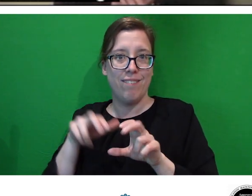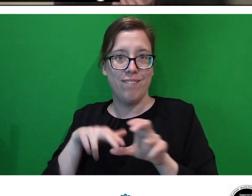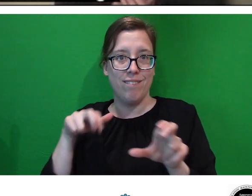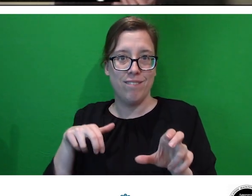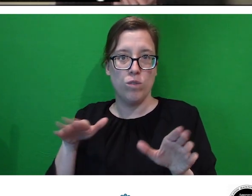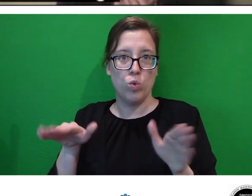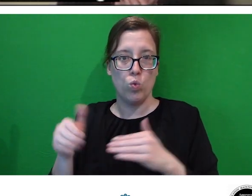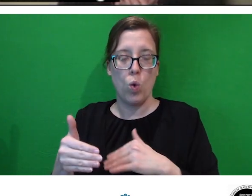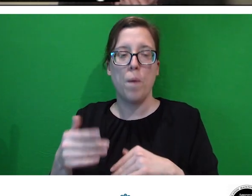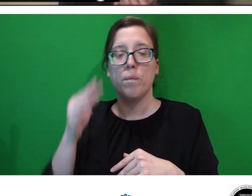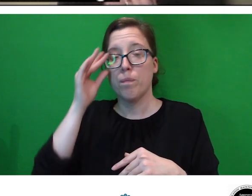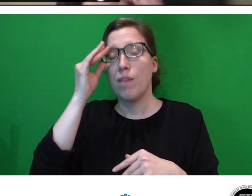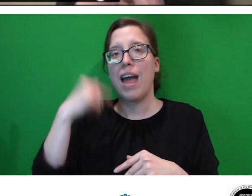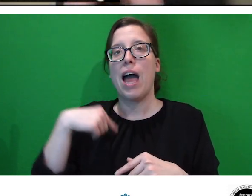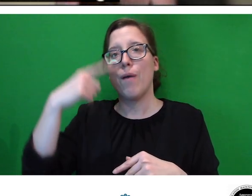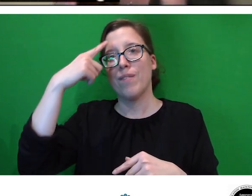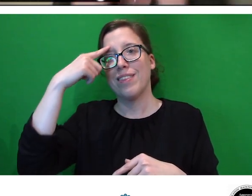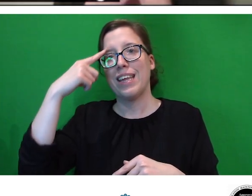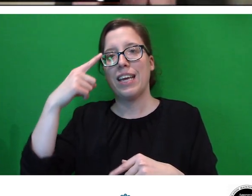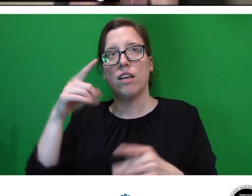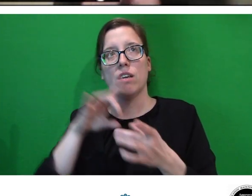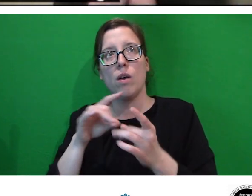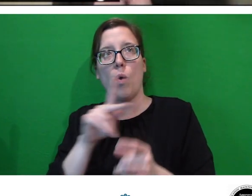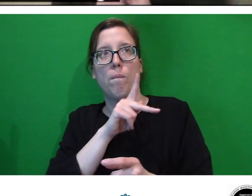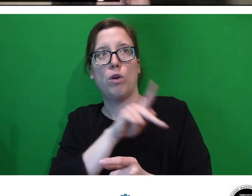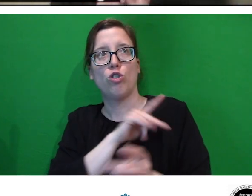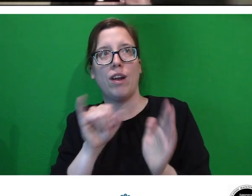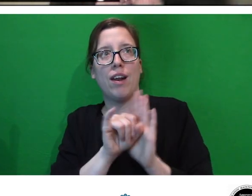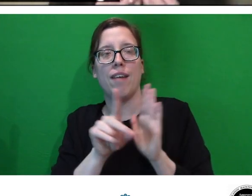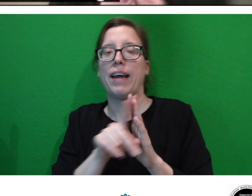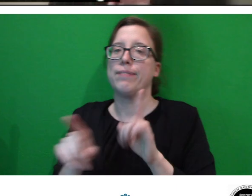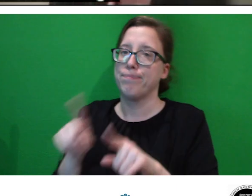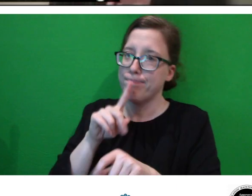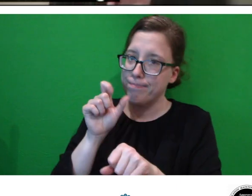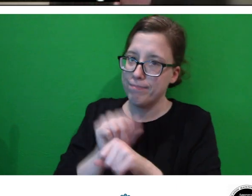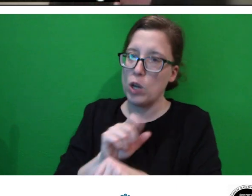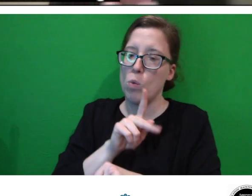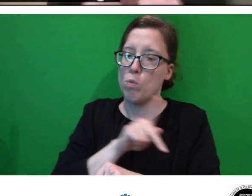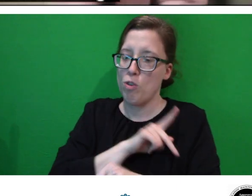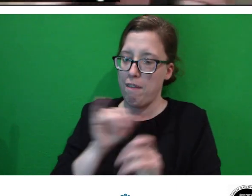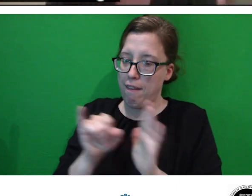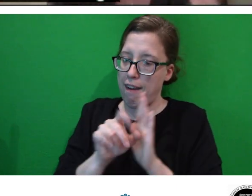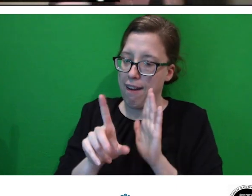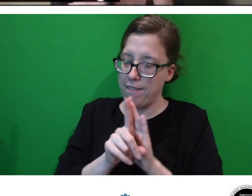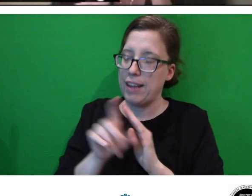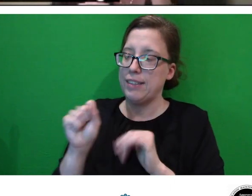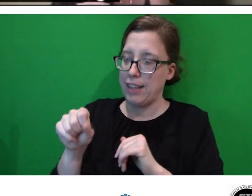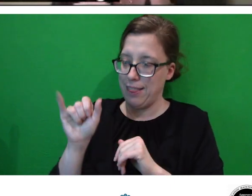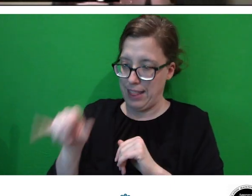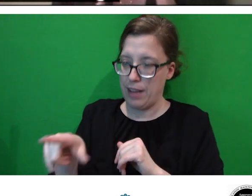develop a memory and a definition of who you are when you enter a room and when you leave a room?